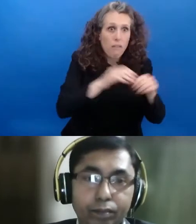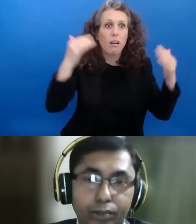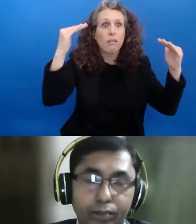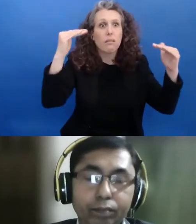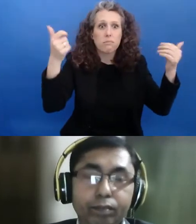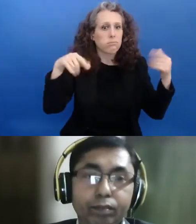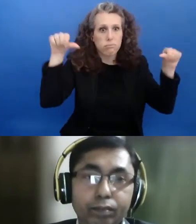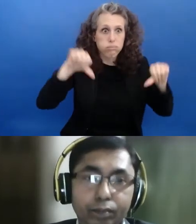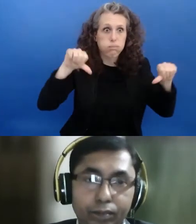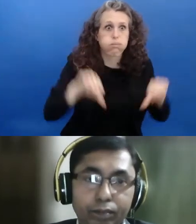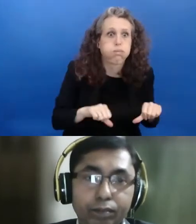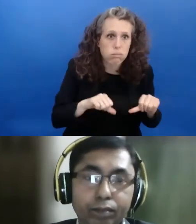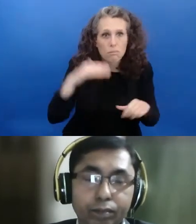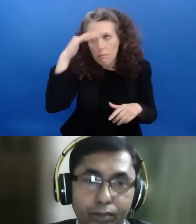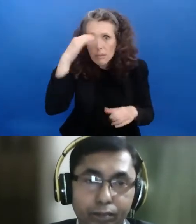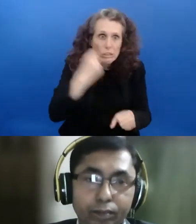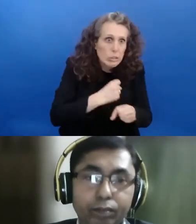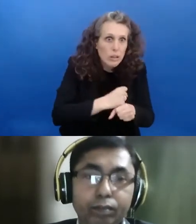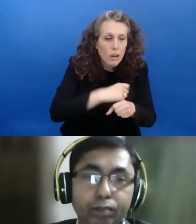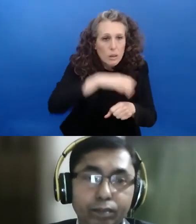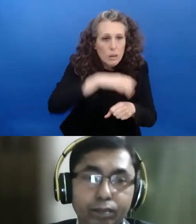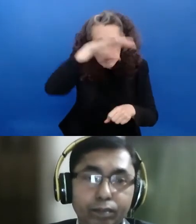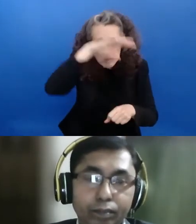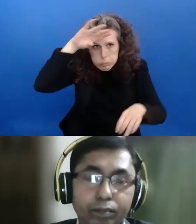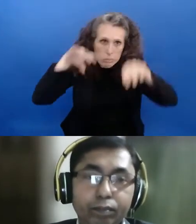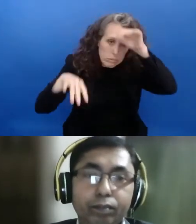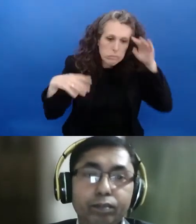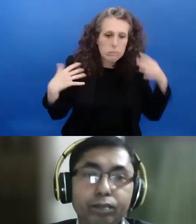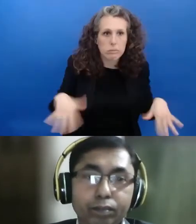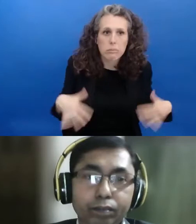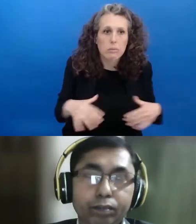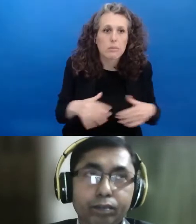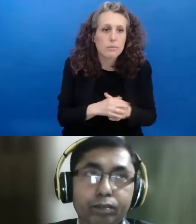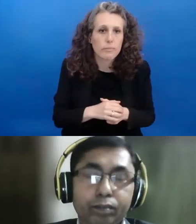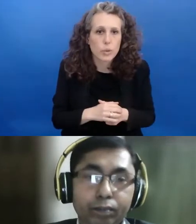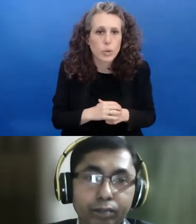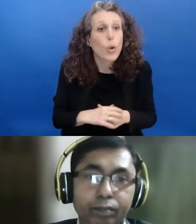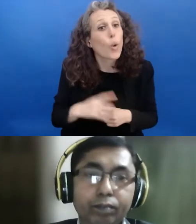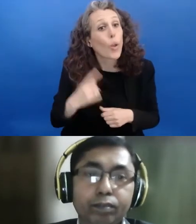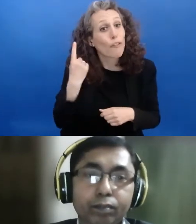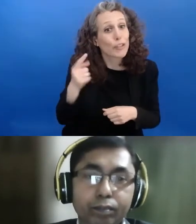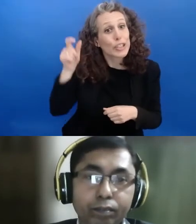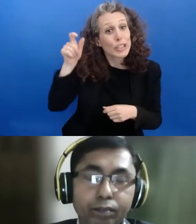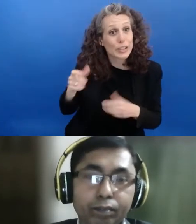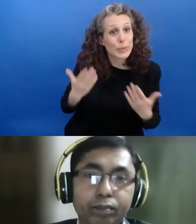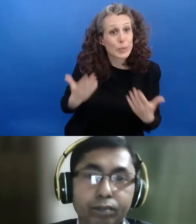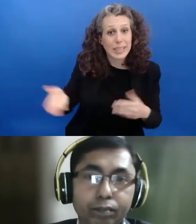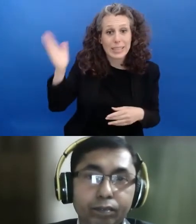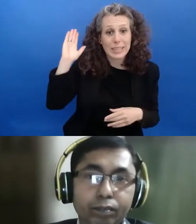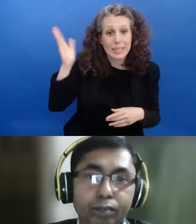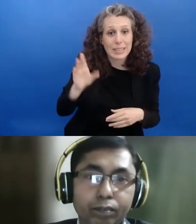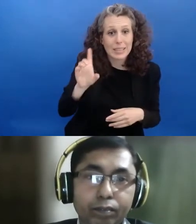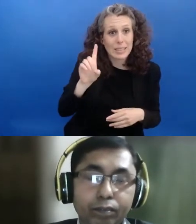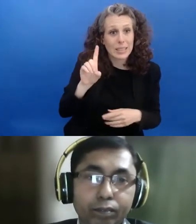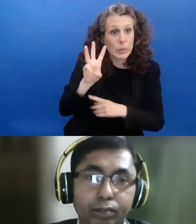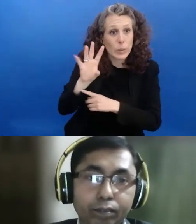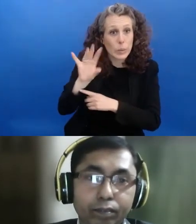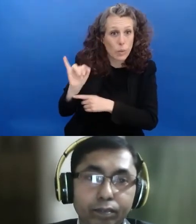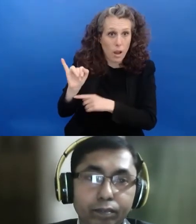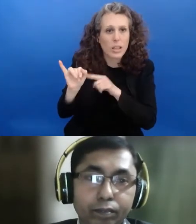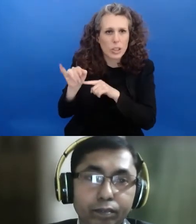with our uh panelists uh uh starting with uh um i think daryu is going to speak about that or rahul